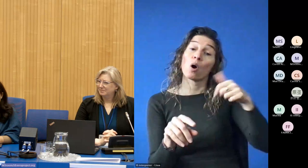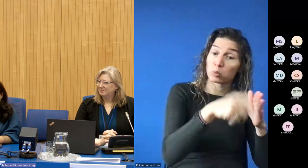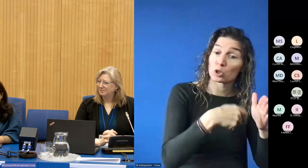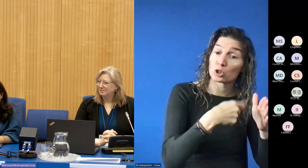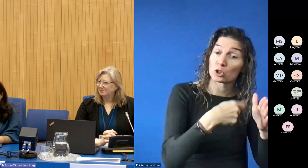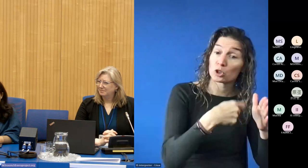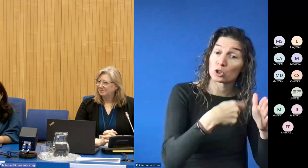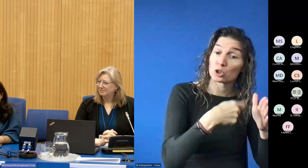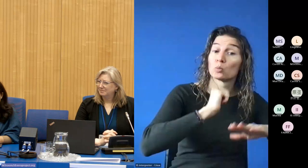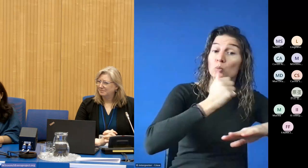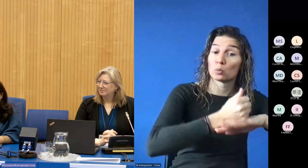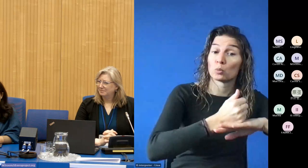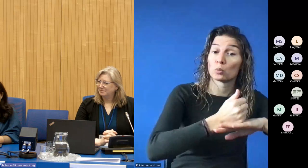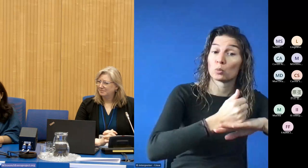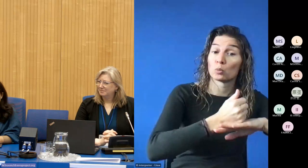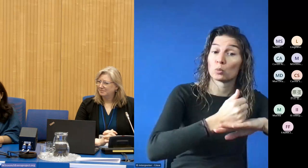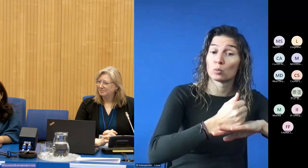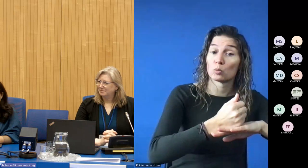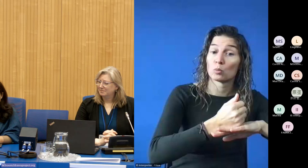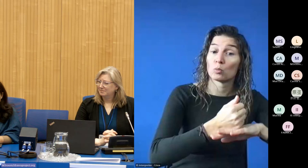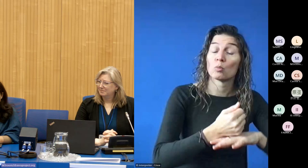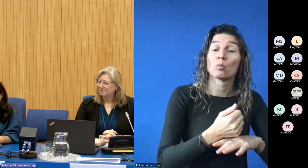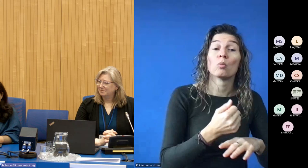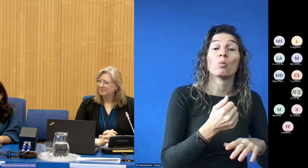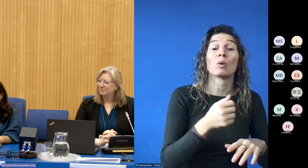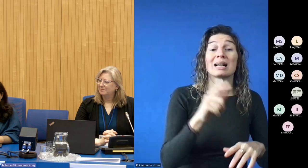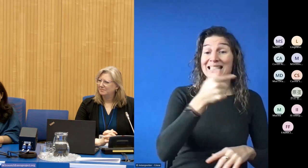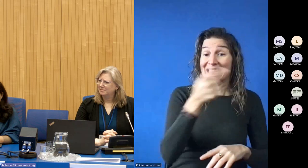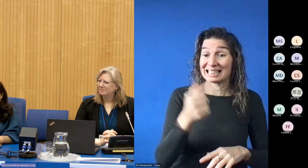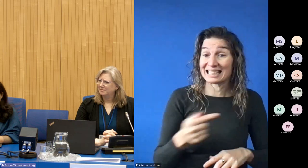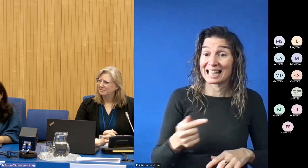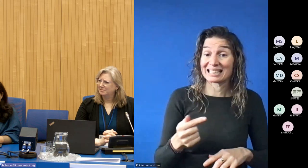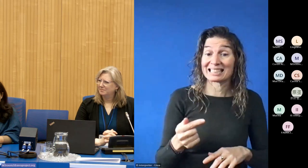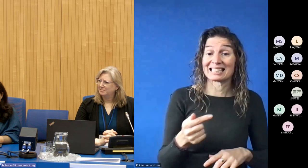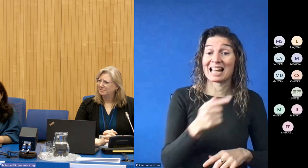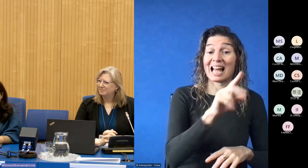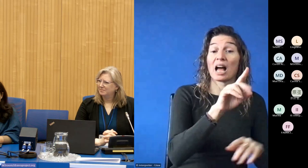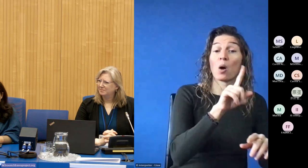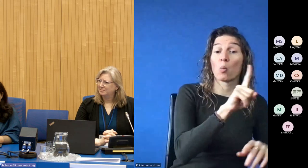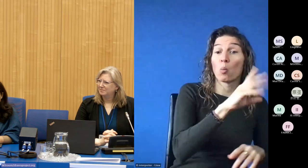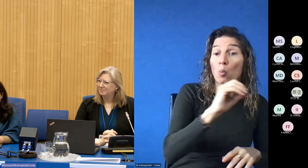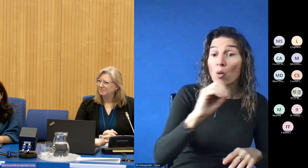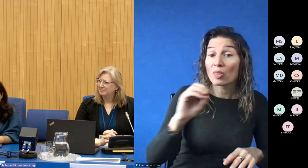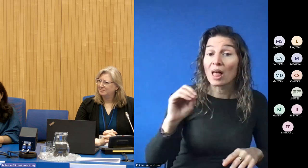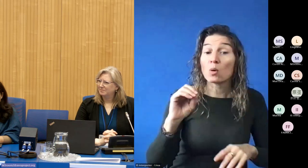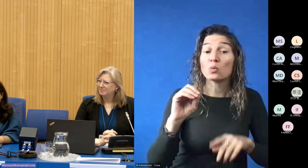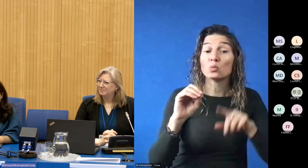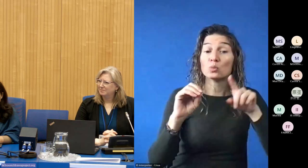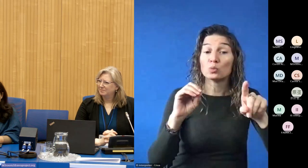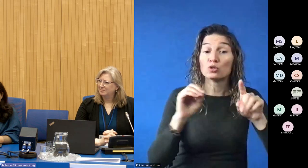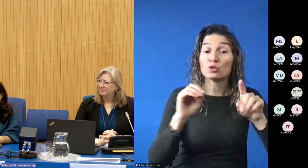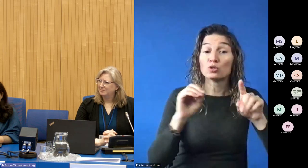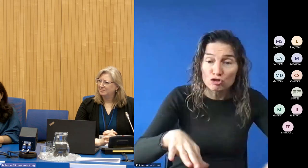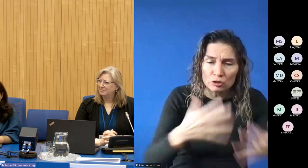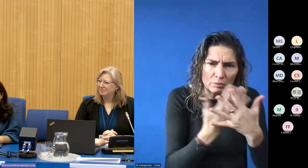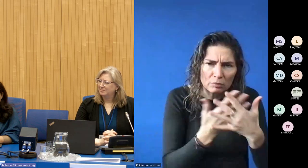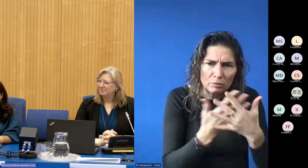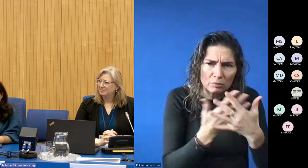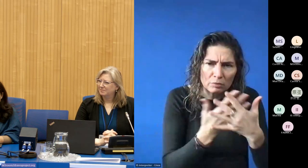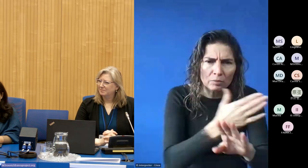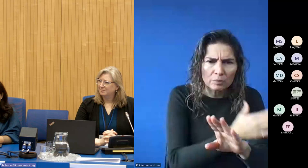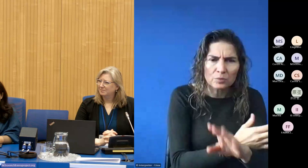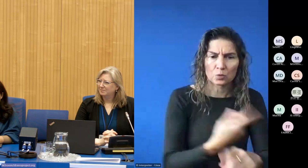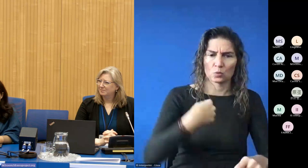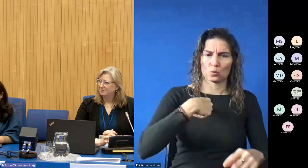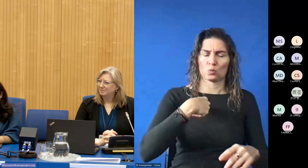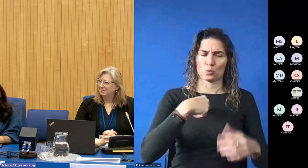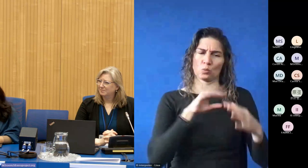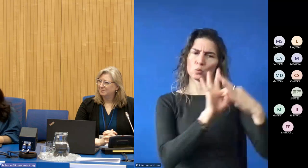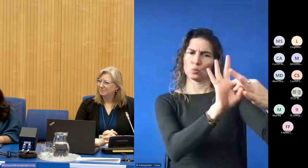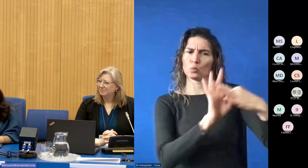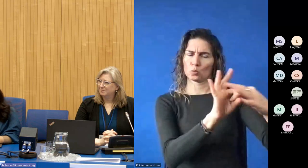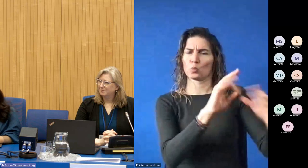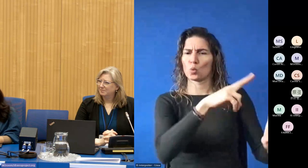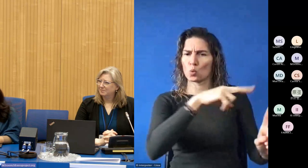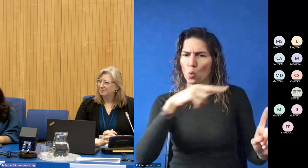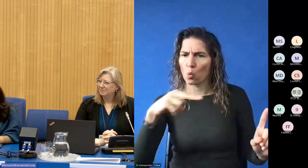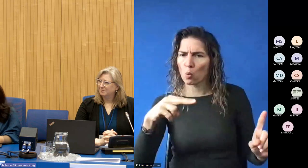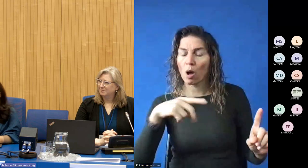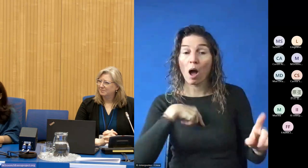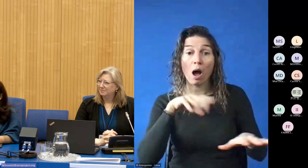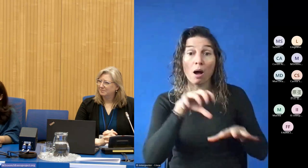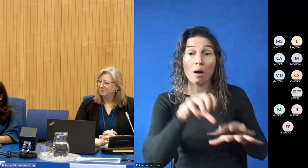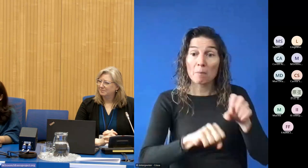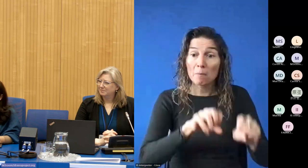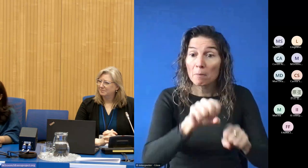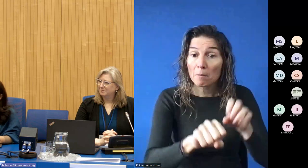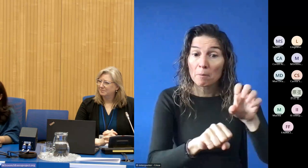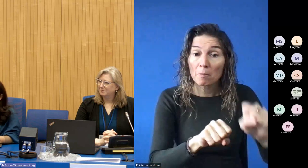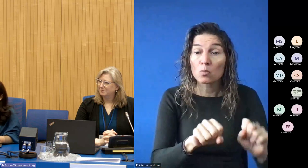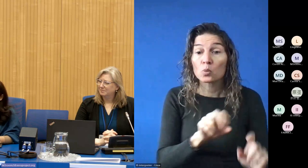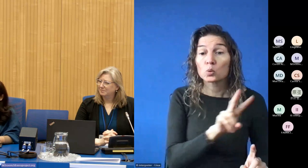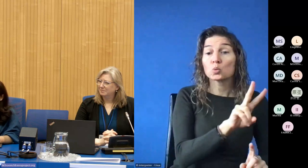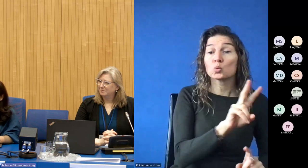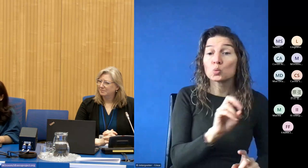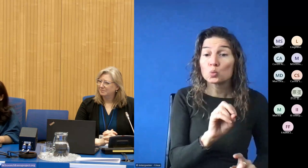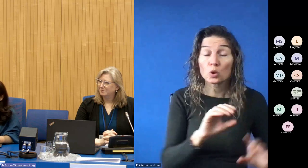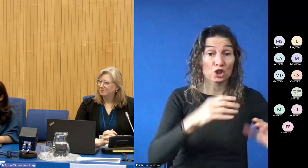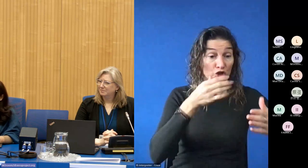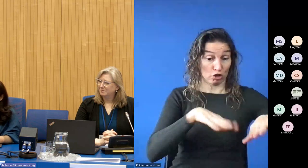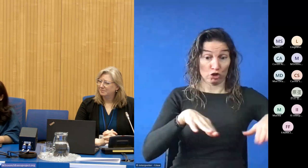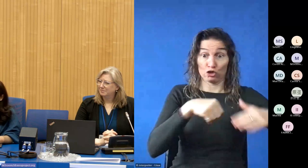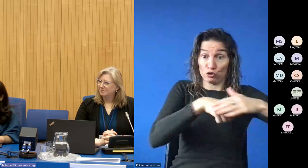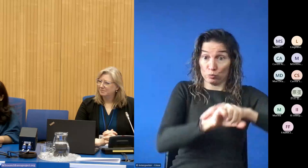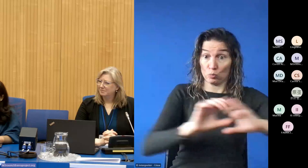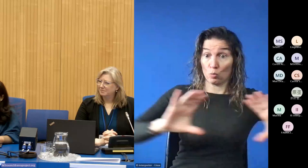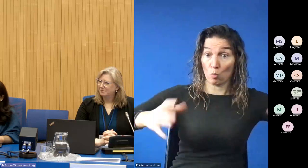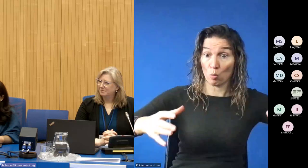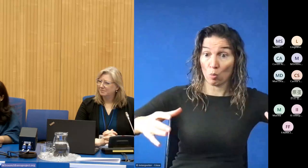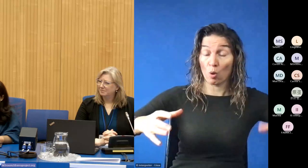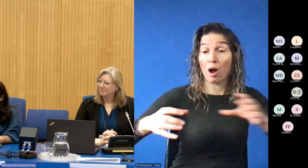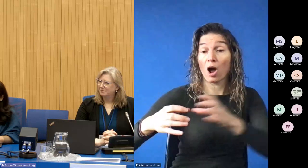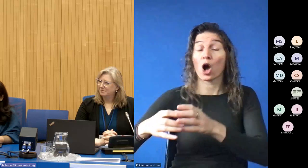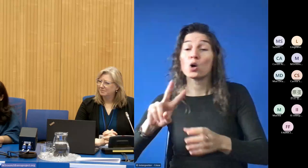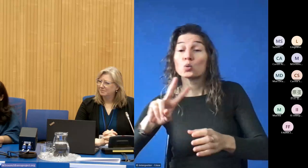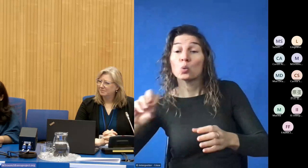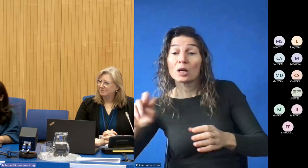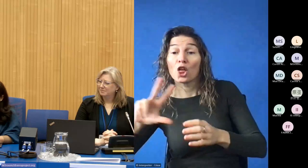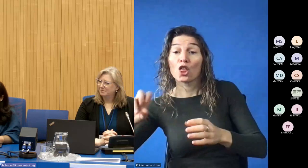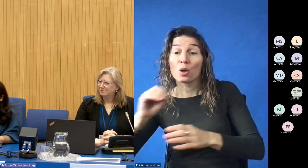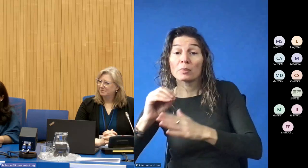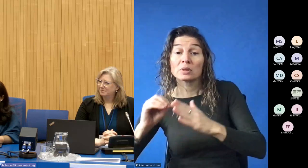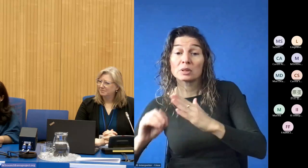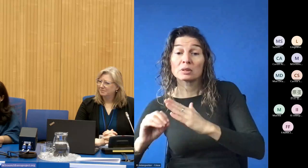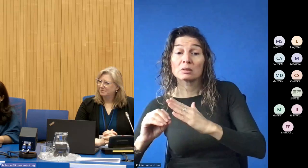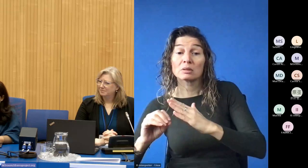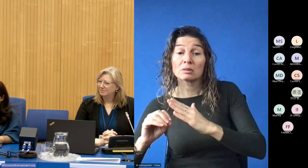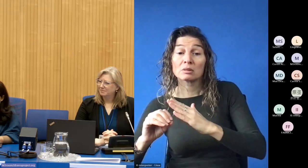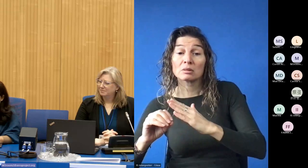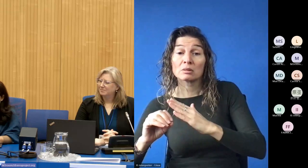screening in Tanzania . They found around 22% of children having hearing loss.